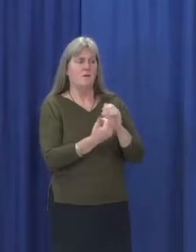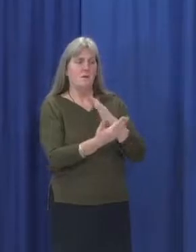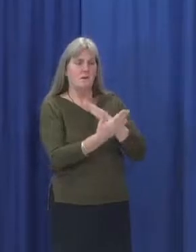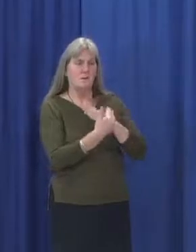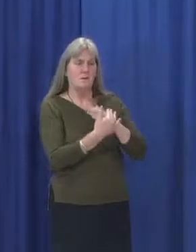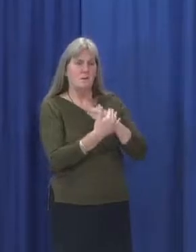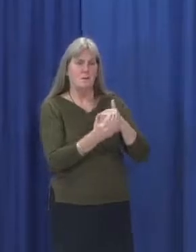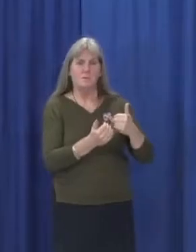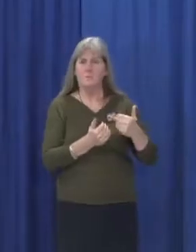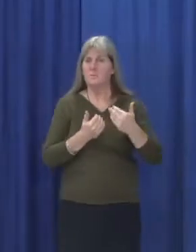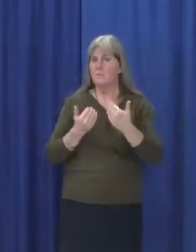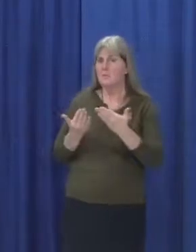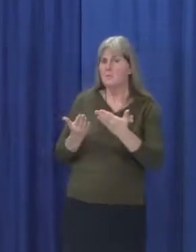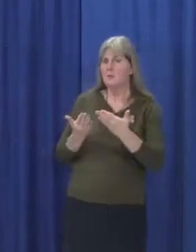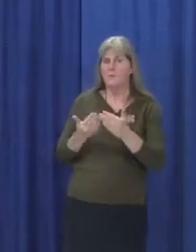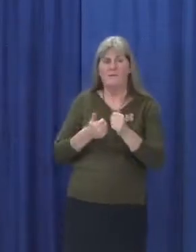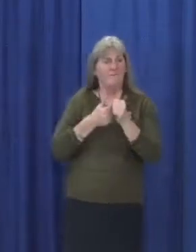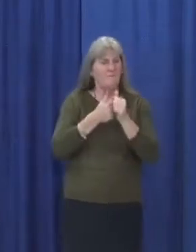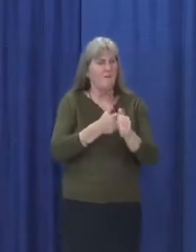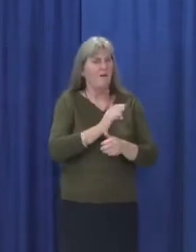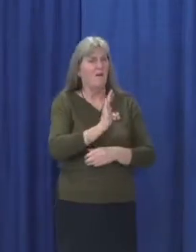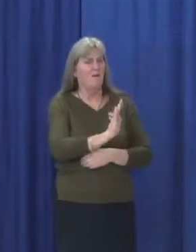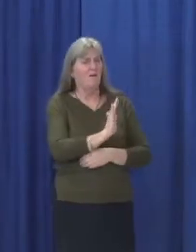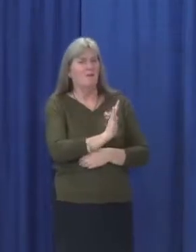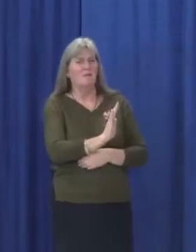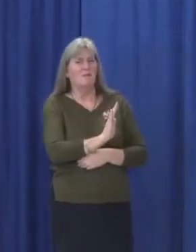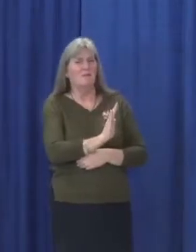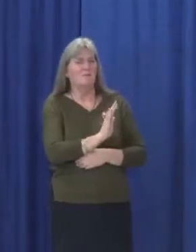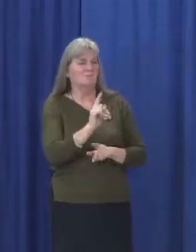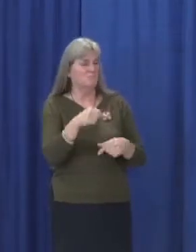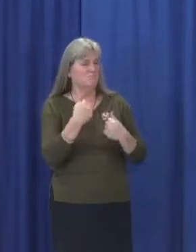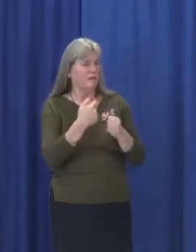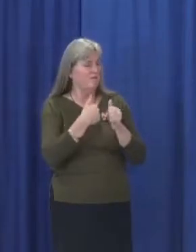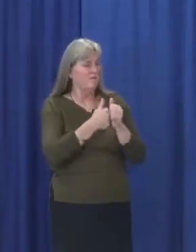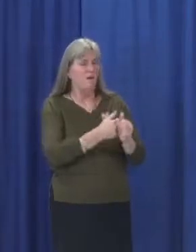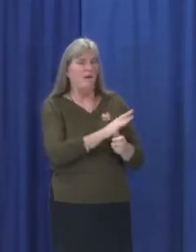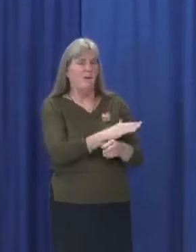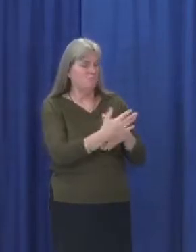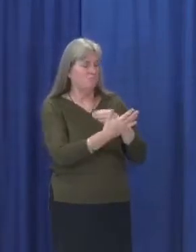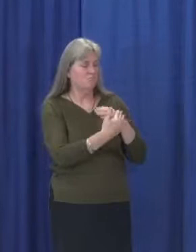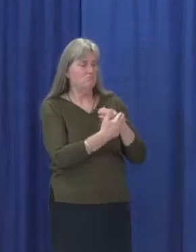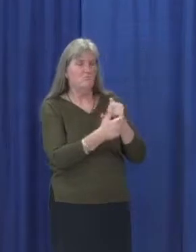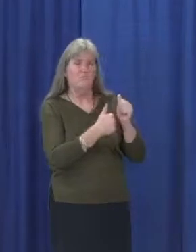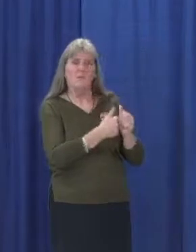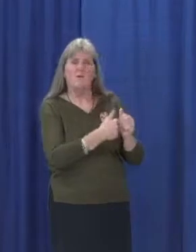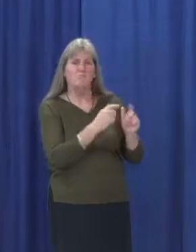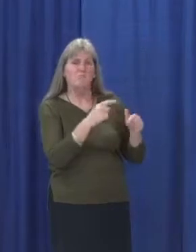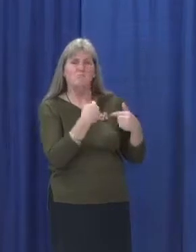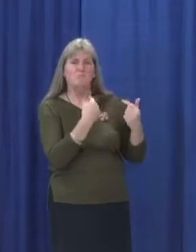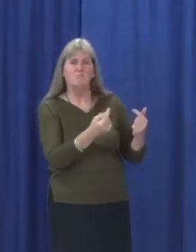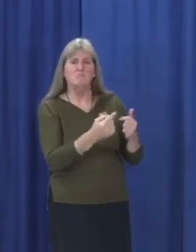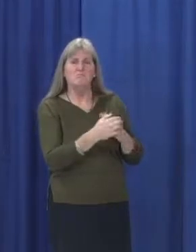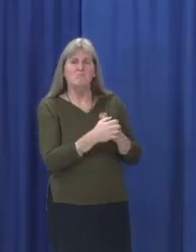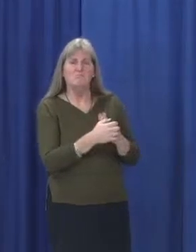the chief medical office of health. And to follow the recommendations.